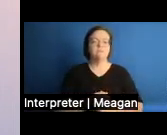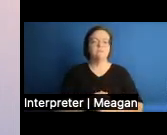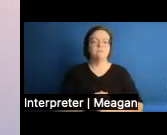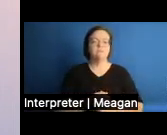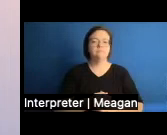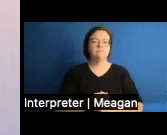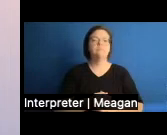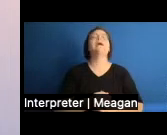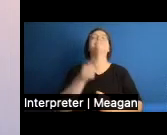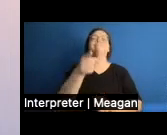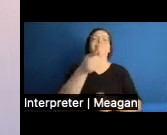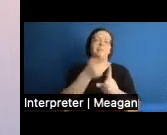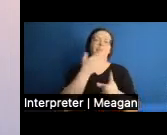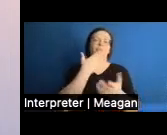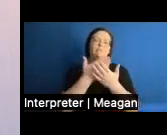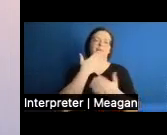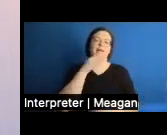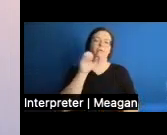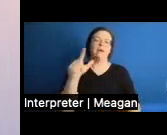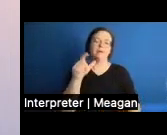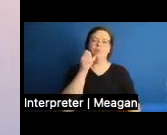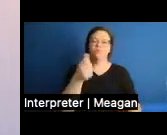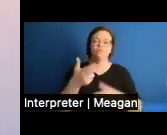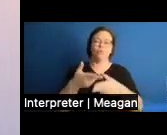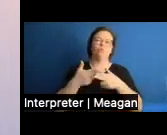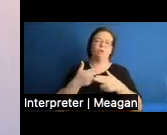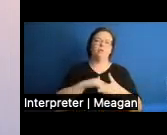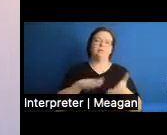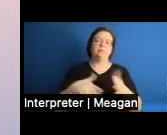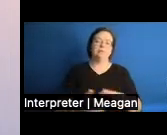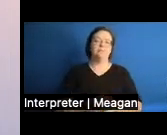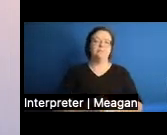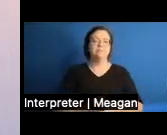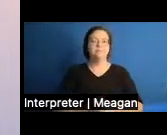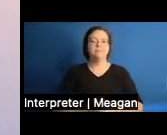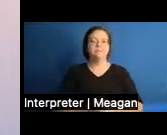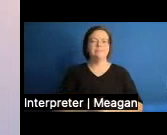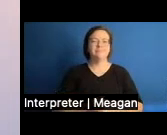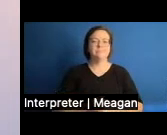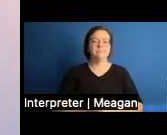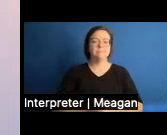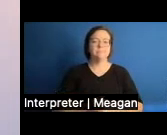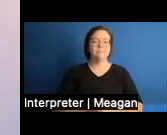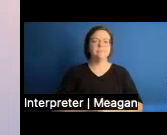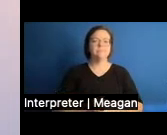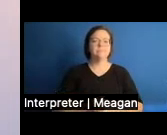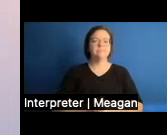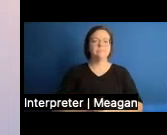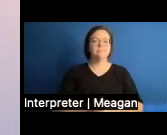Don’t Call Us Dead. Thank you, Cal. Yes. Yeah. So this is from Don’t Call Us Dead, and like